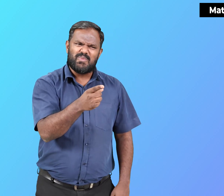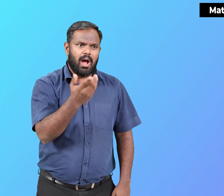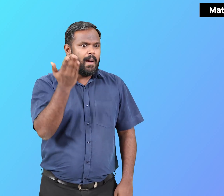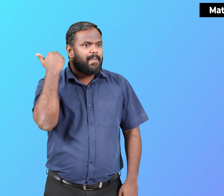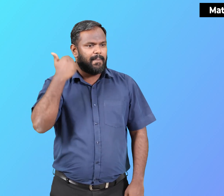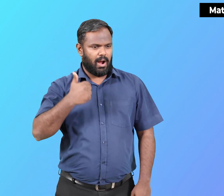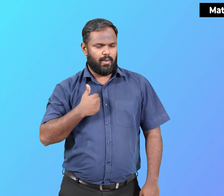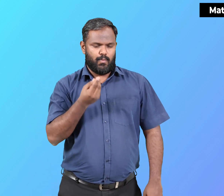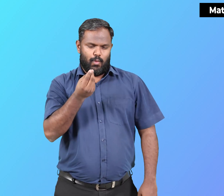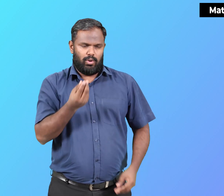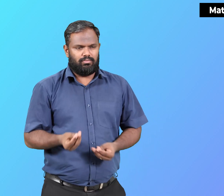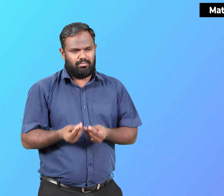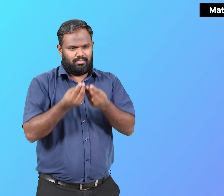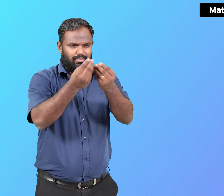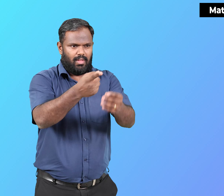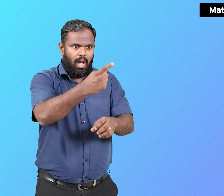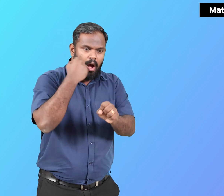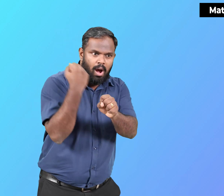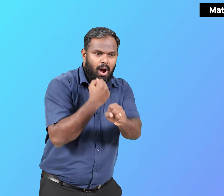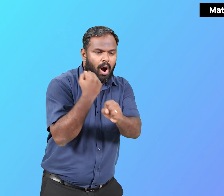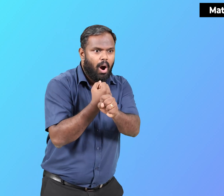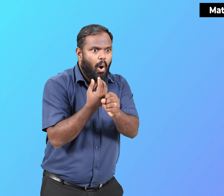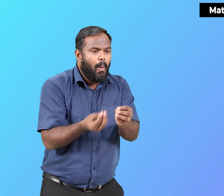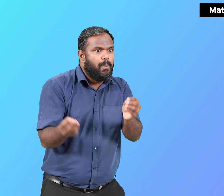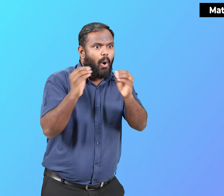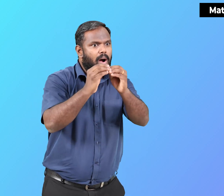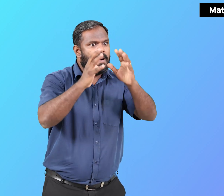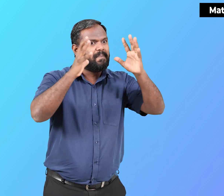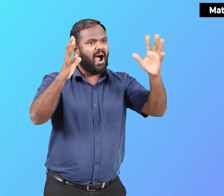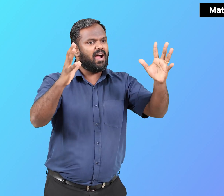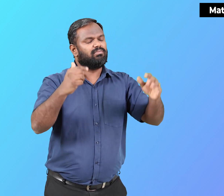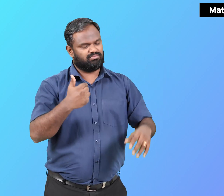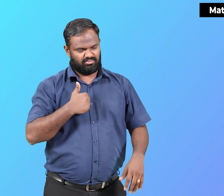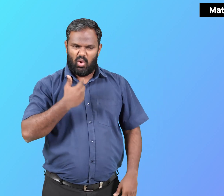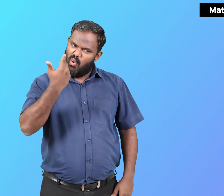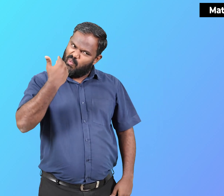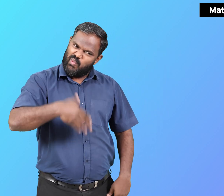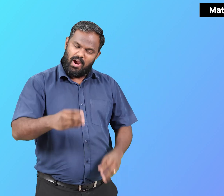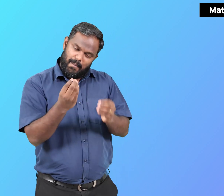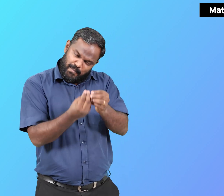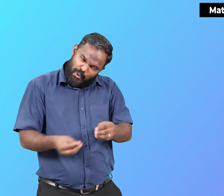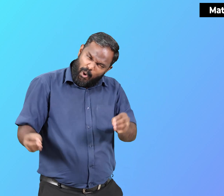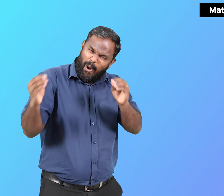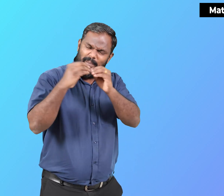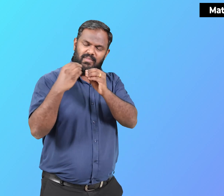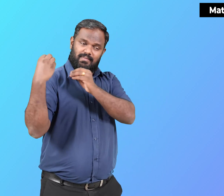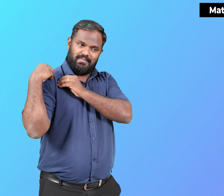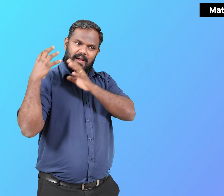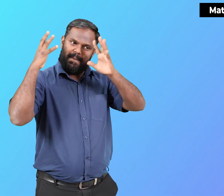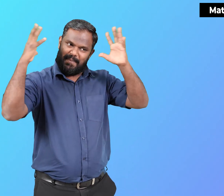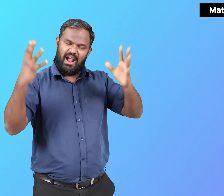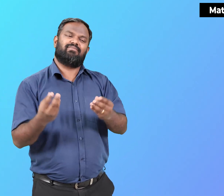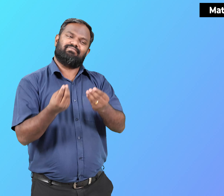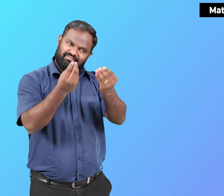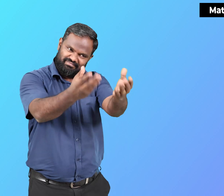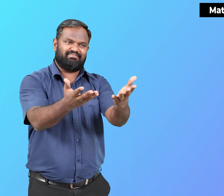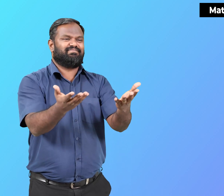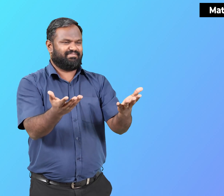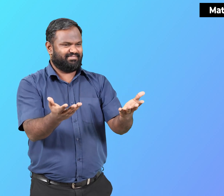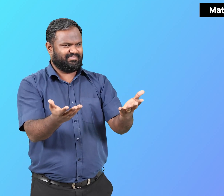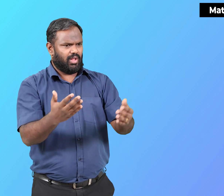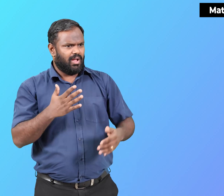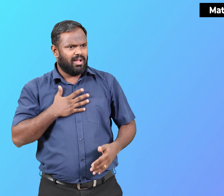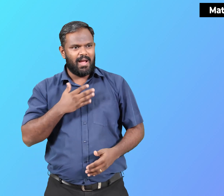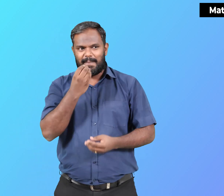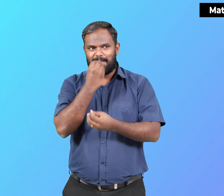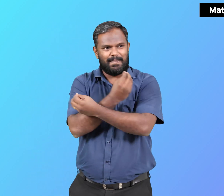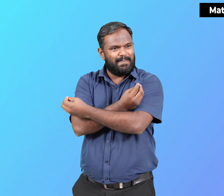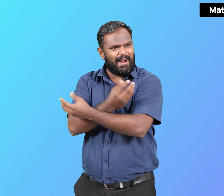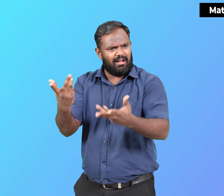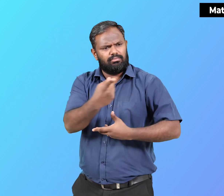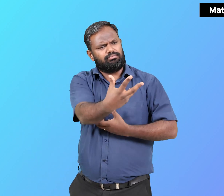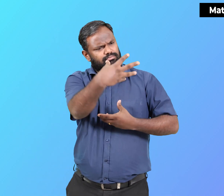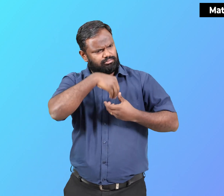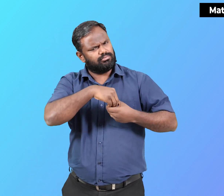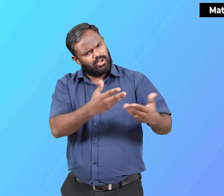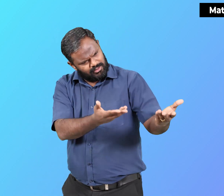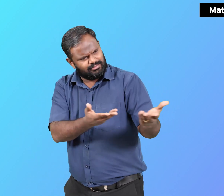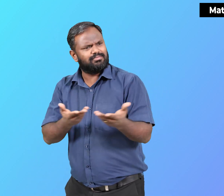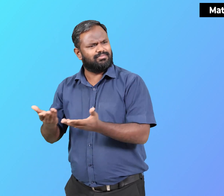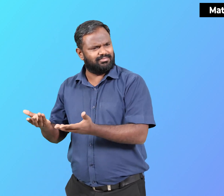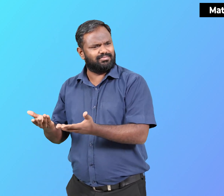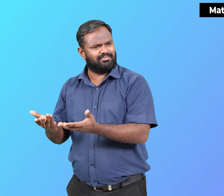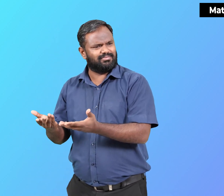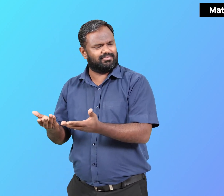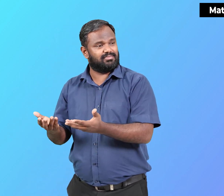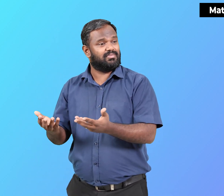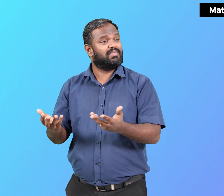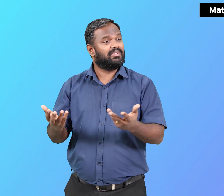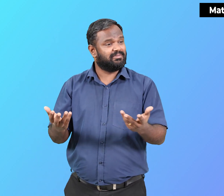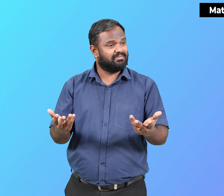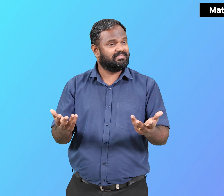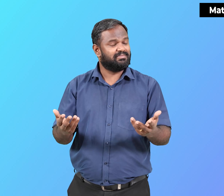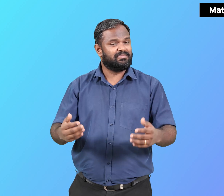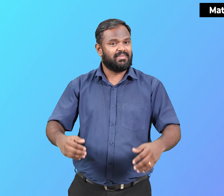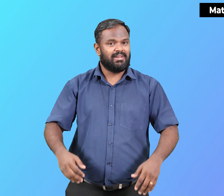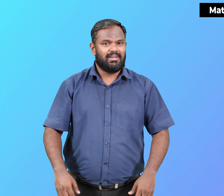You did well with that small amount of money. So I will let you care for much greater things. Come and celebrate with me.’